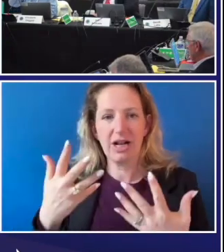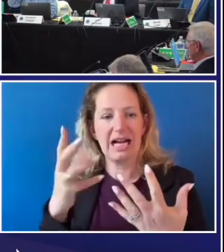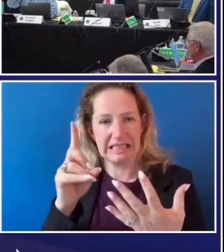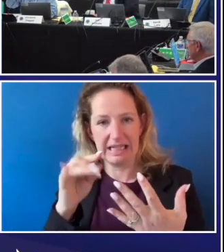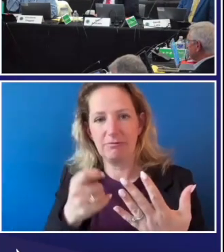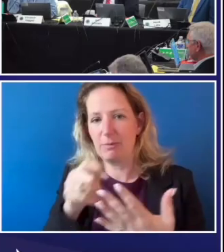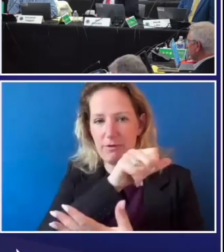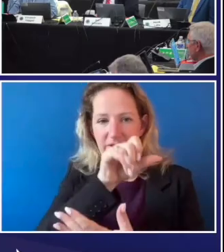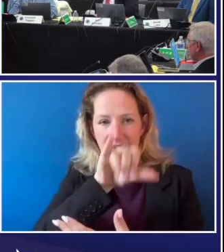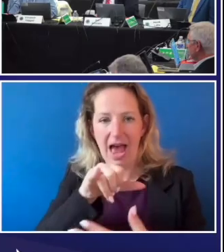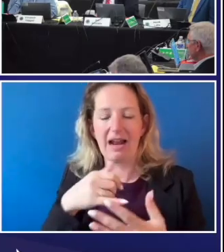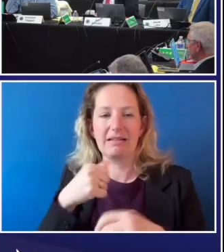later in that to information.